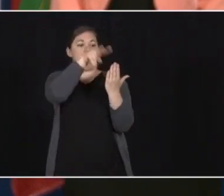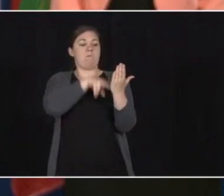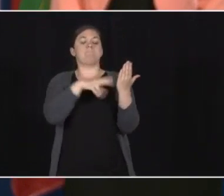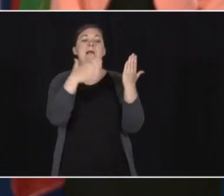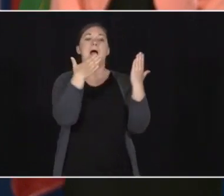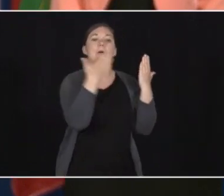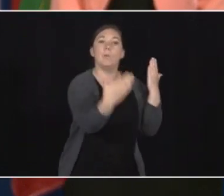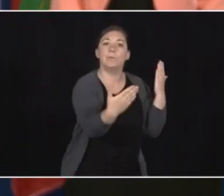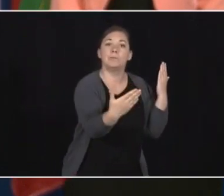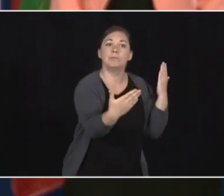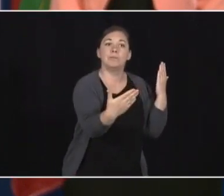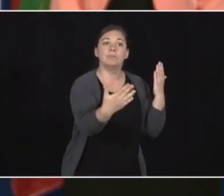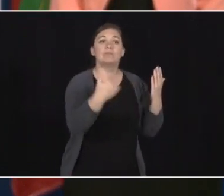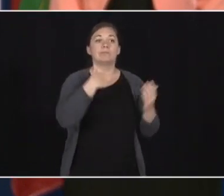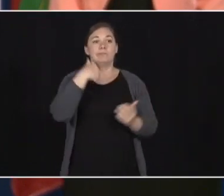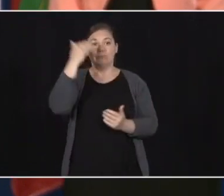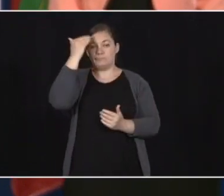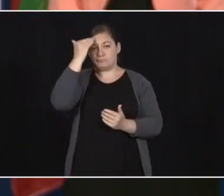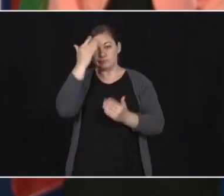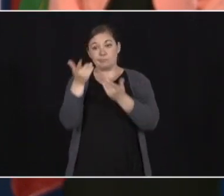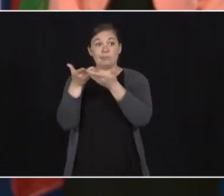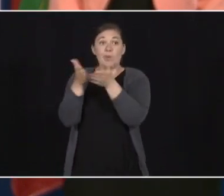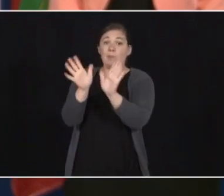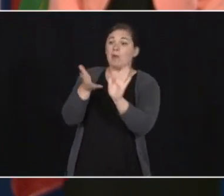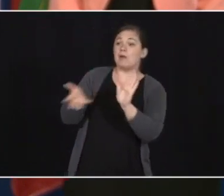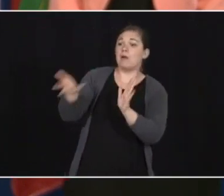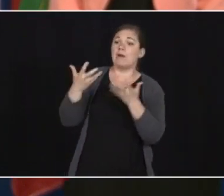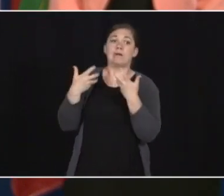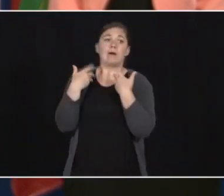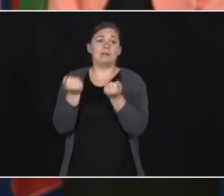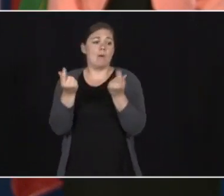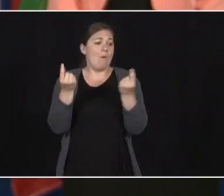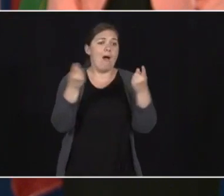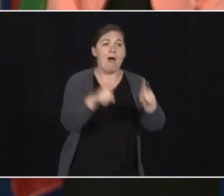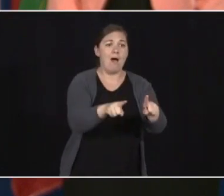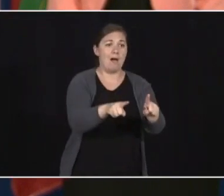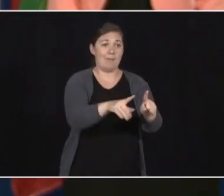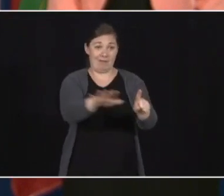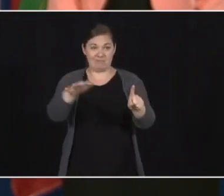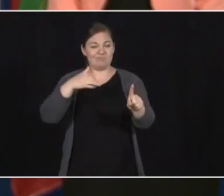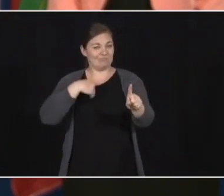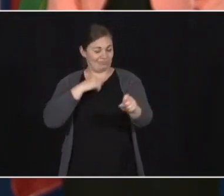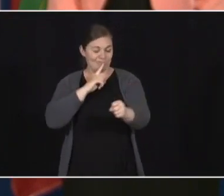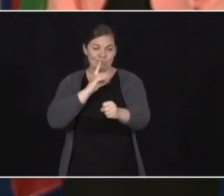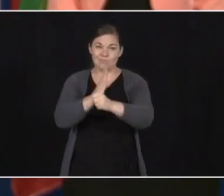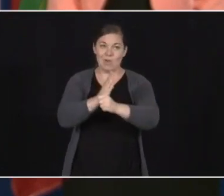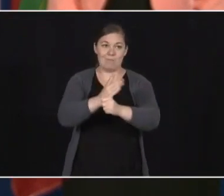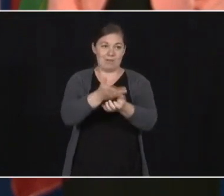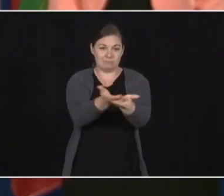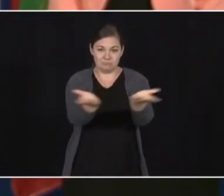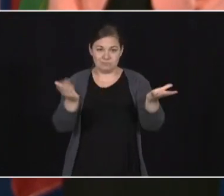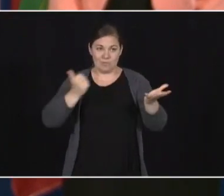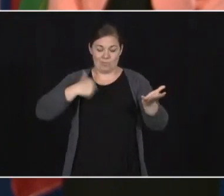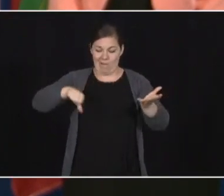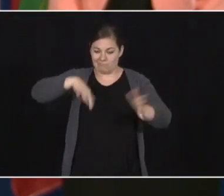I know the public wants answers and I promise you my commitment to the people of Ontario is that I will get those answers.